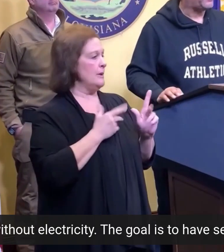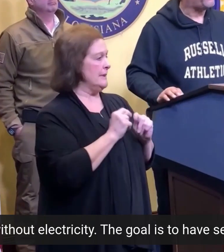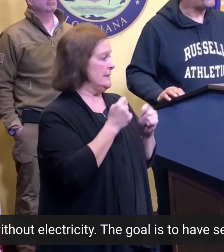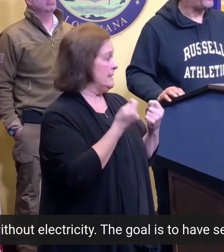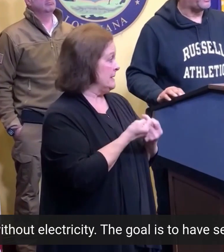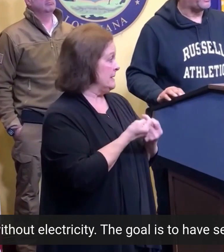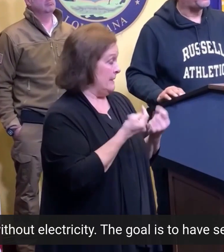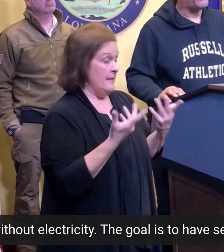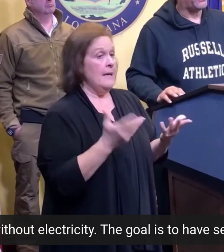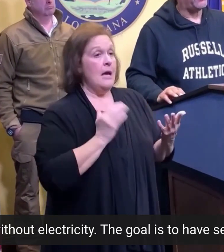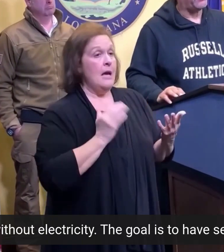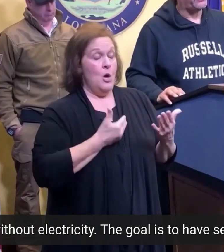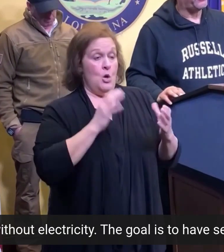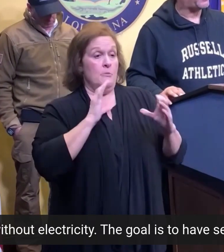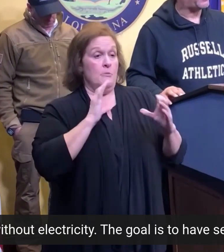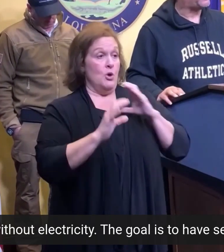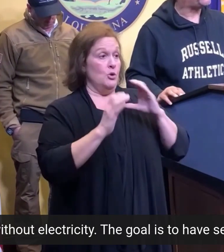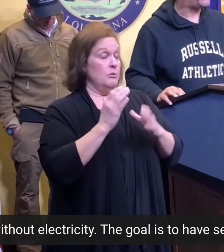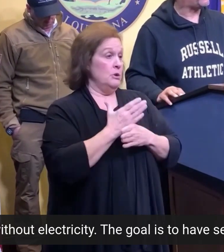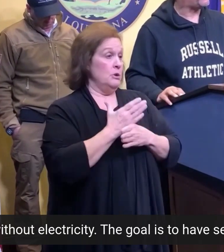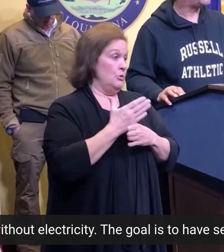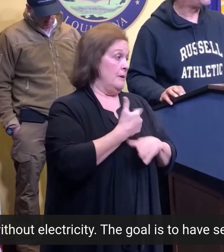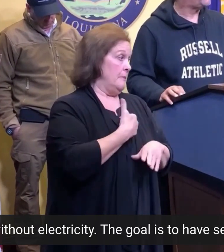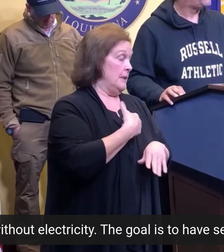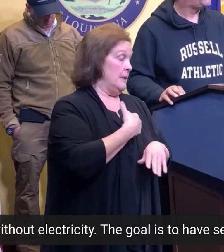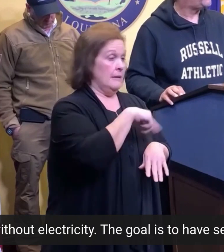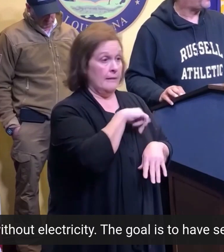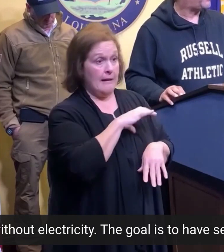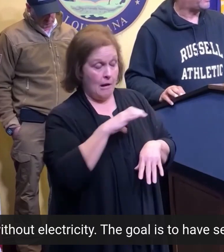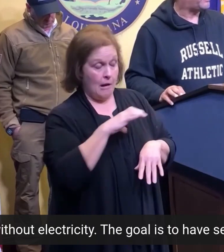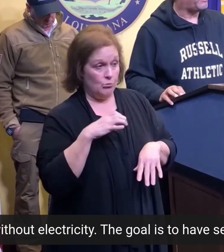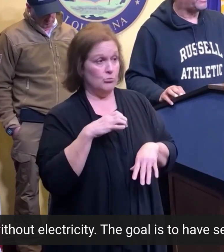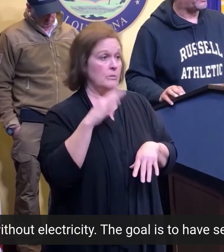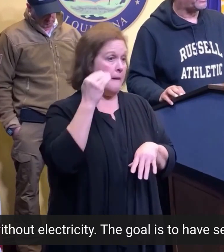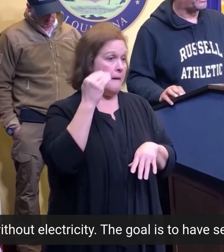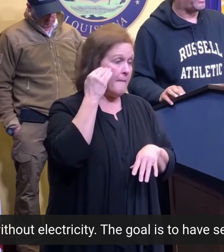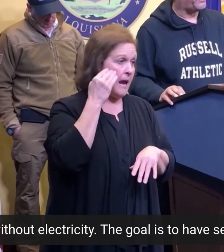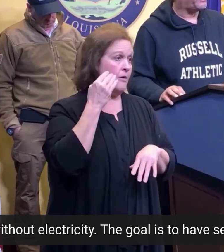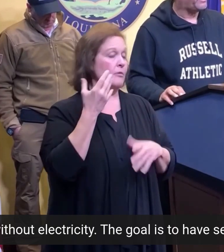of communication between my colleagues on the council the mayor and her administration have been